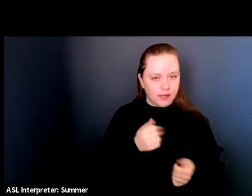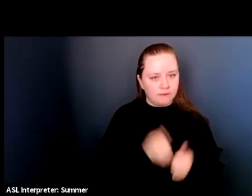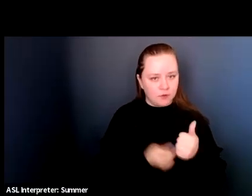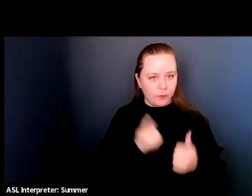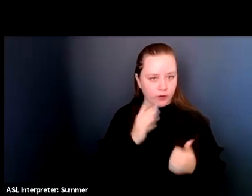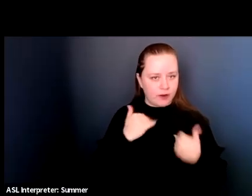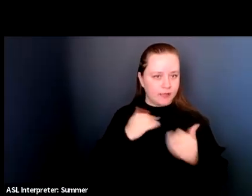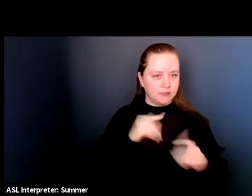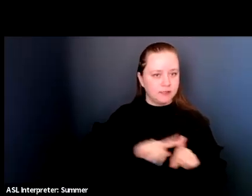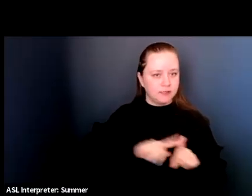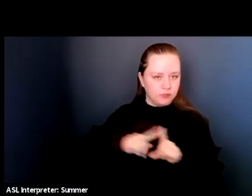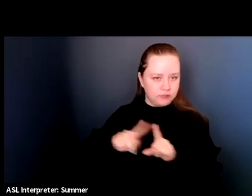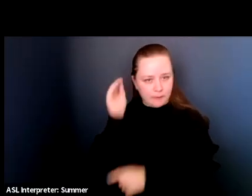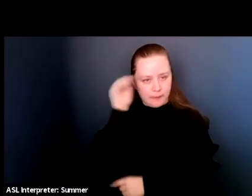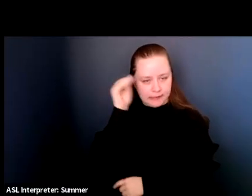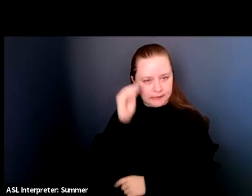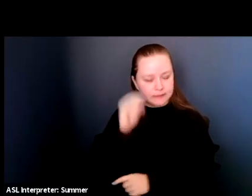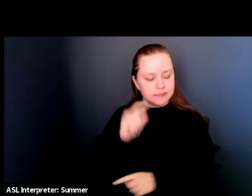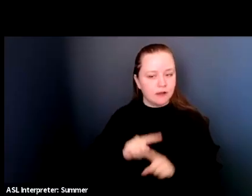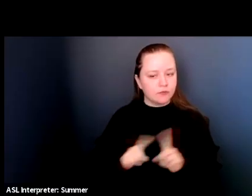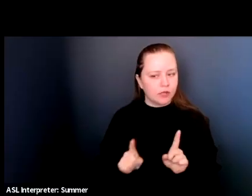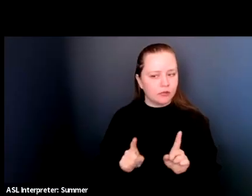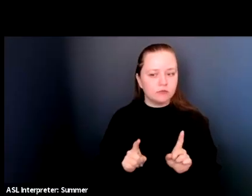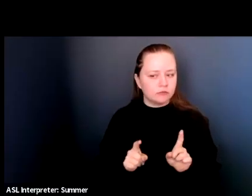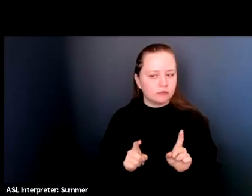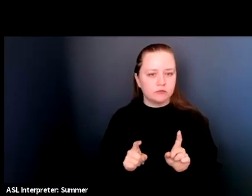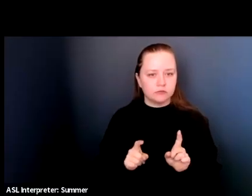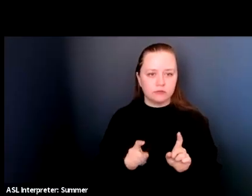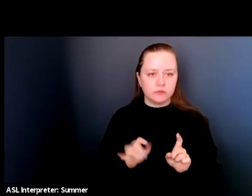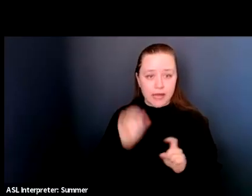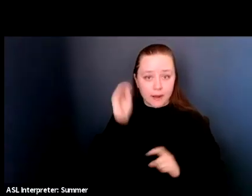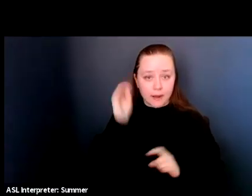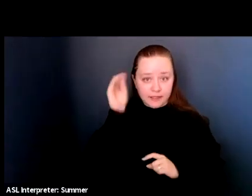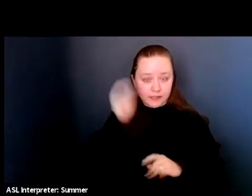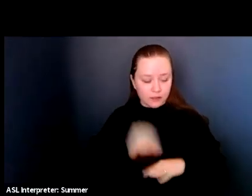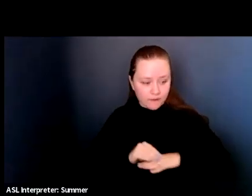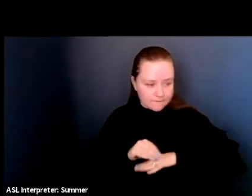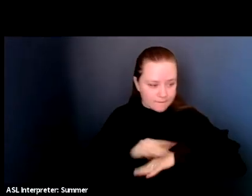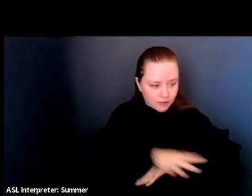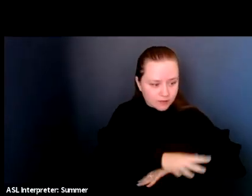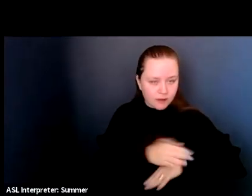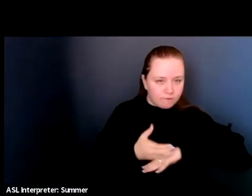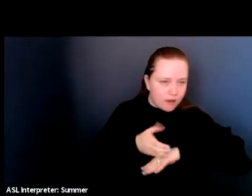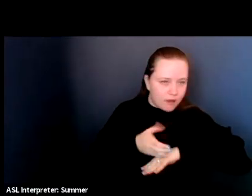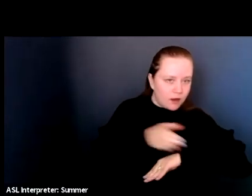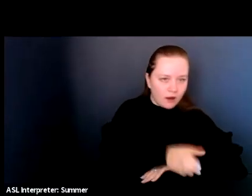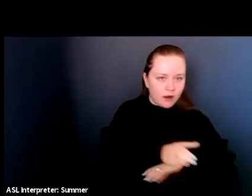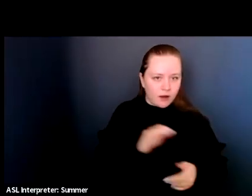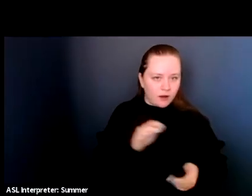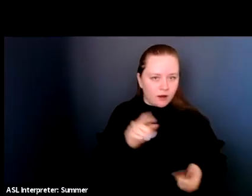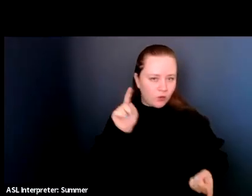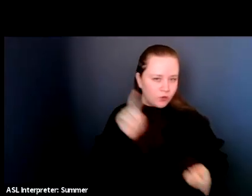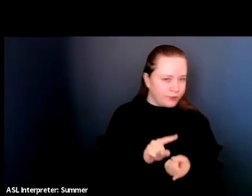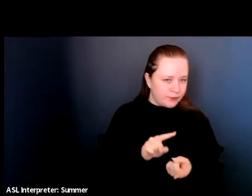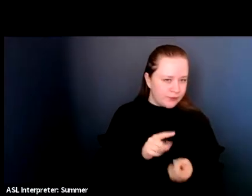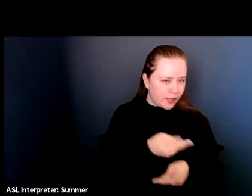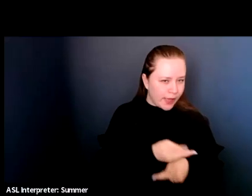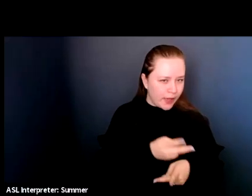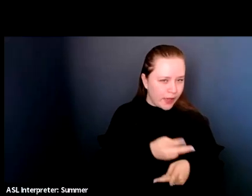but are they affecting, coercing, reducing care in a way? There are stories about people that said,